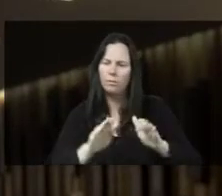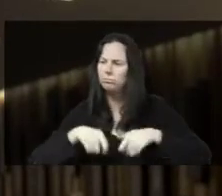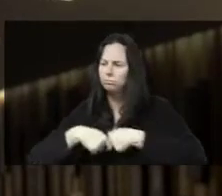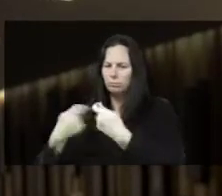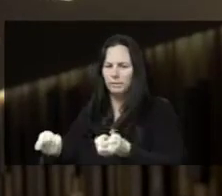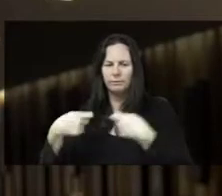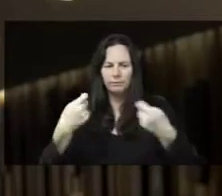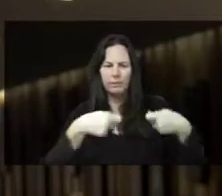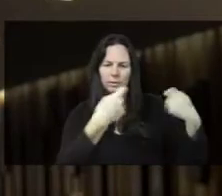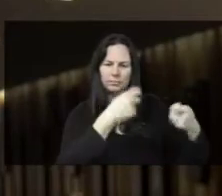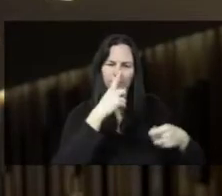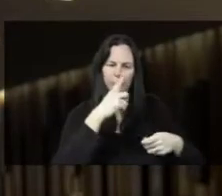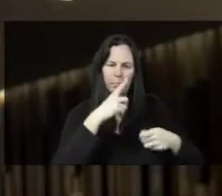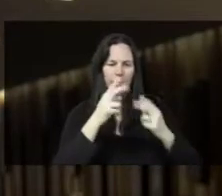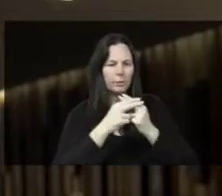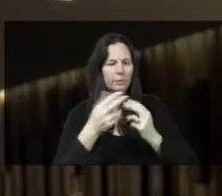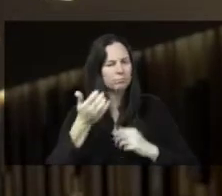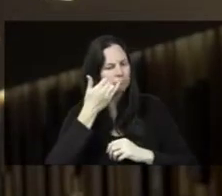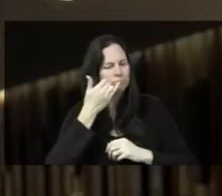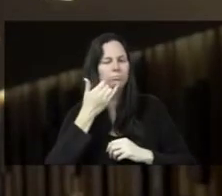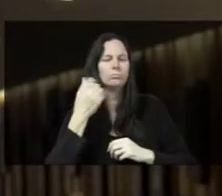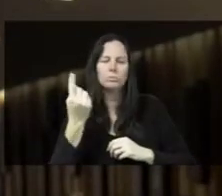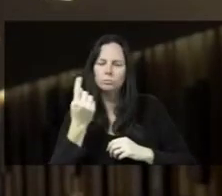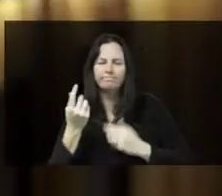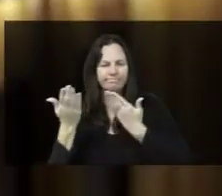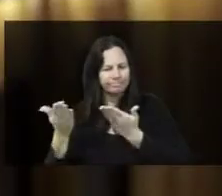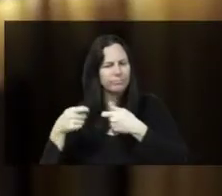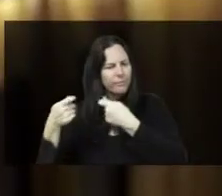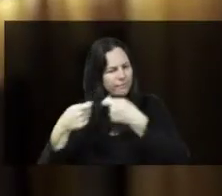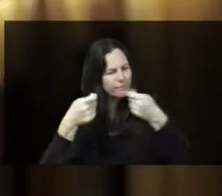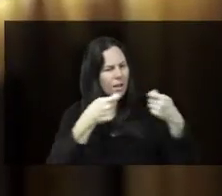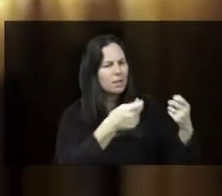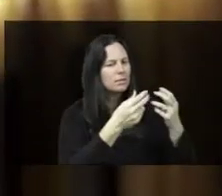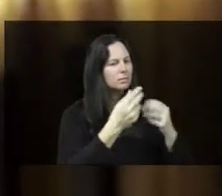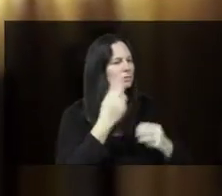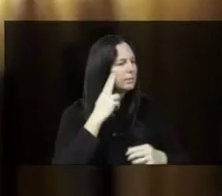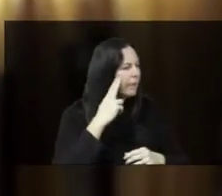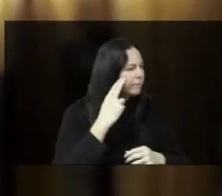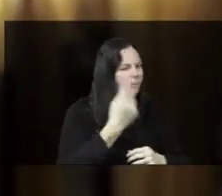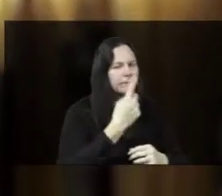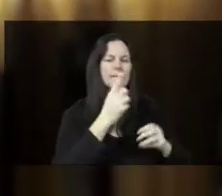have to provide people who are deaf with a TTY. The great thing about this story is that Telstra have learned